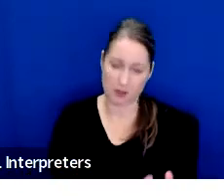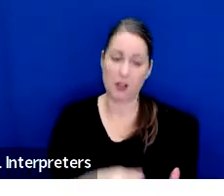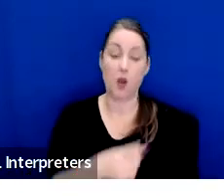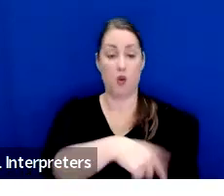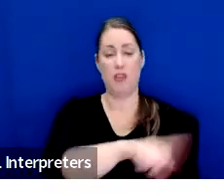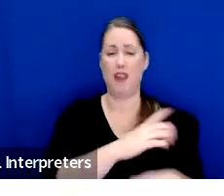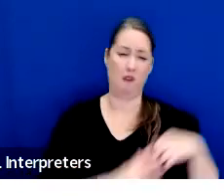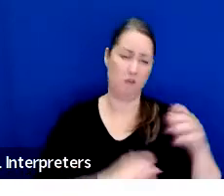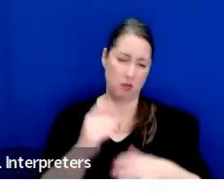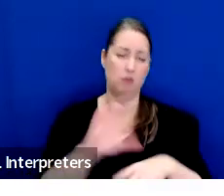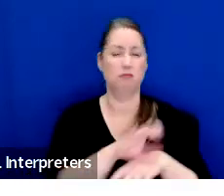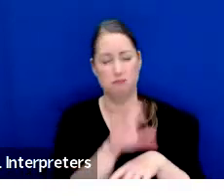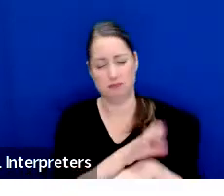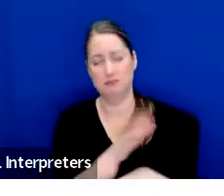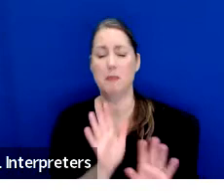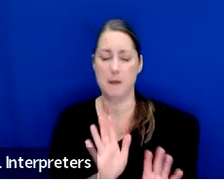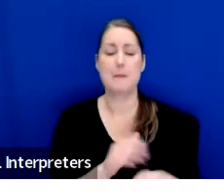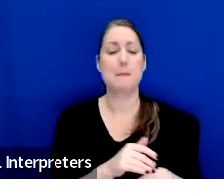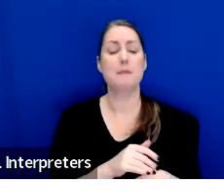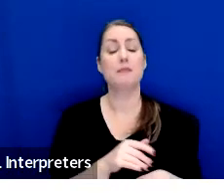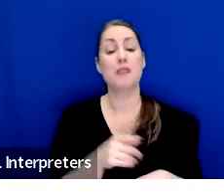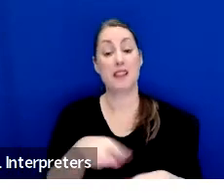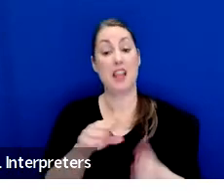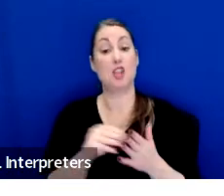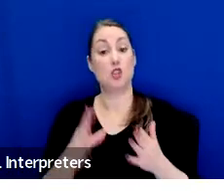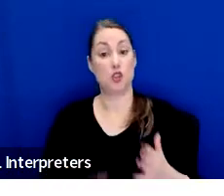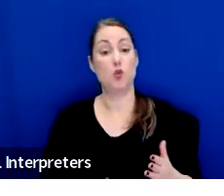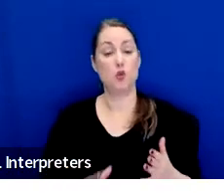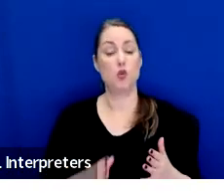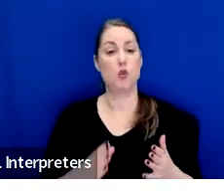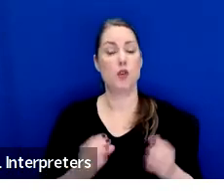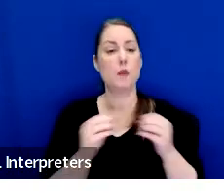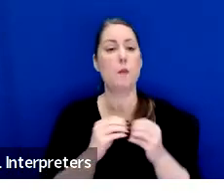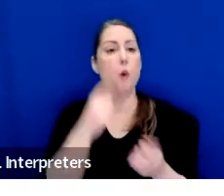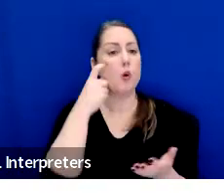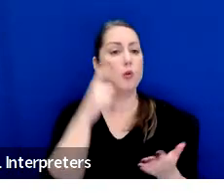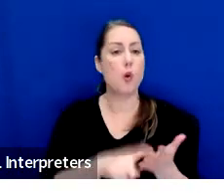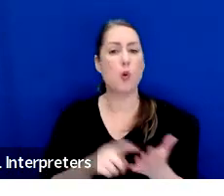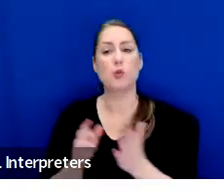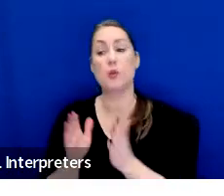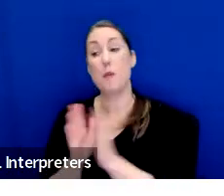that we were creating these assignments and this content specifically for them